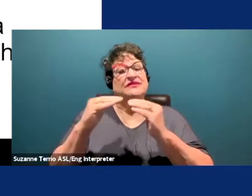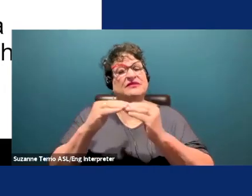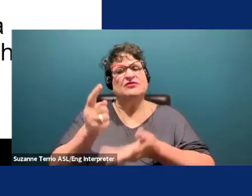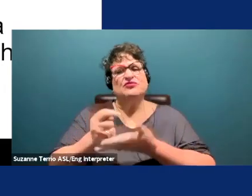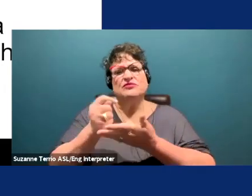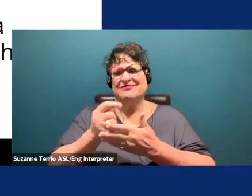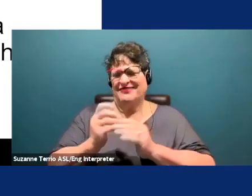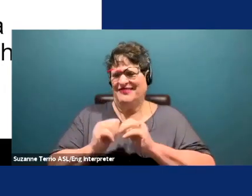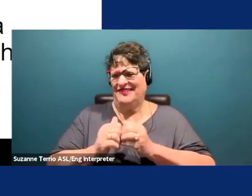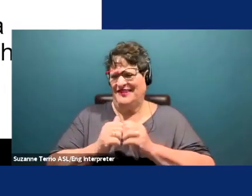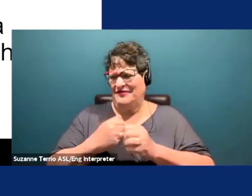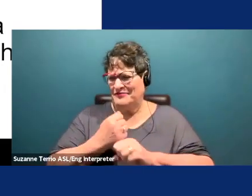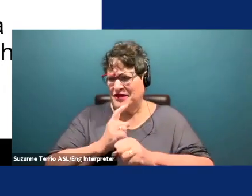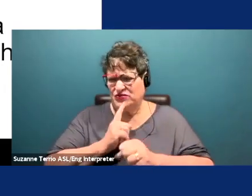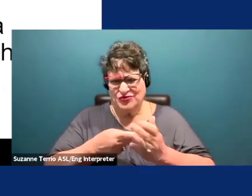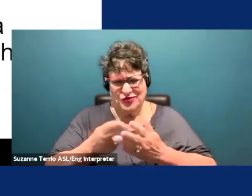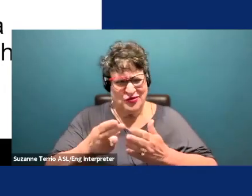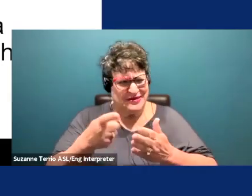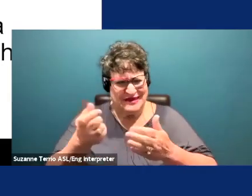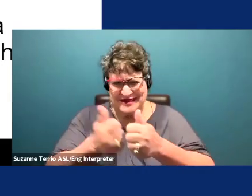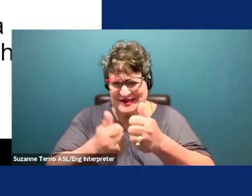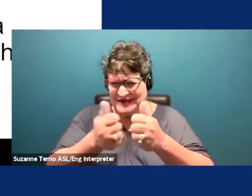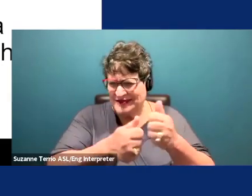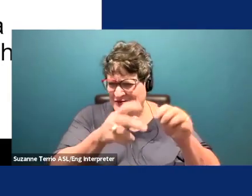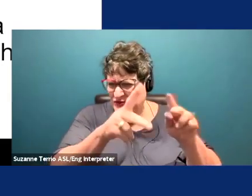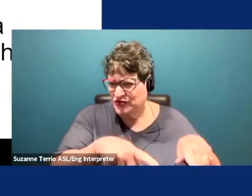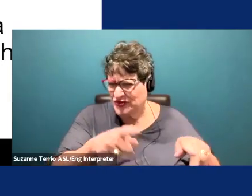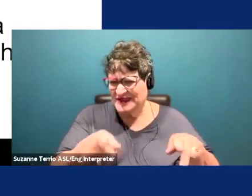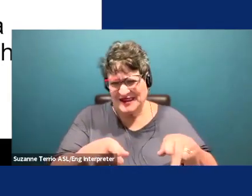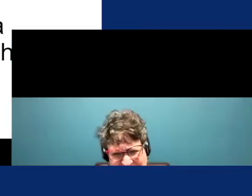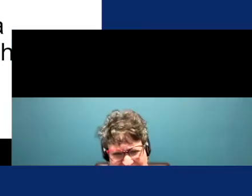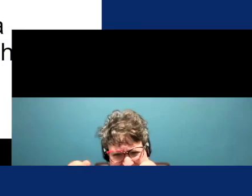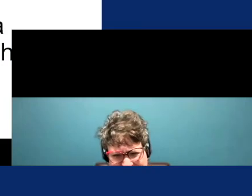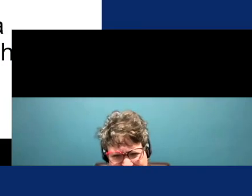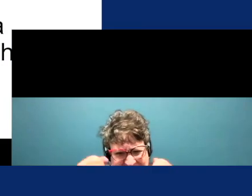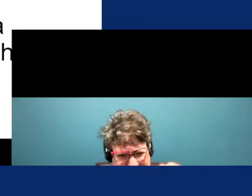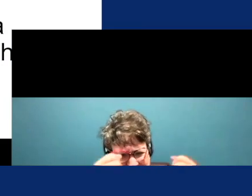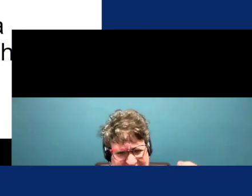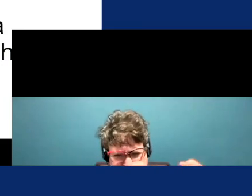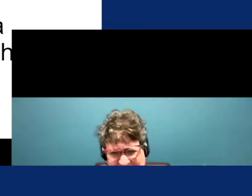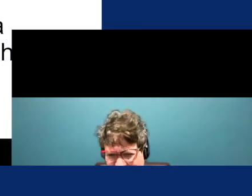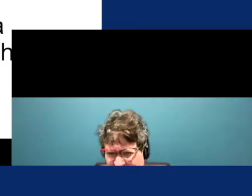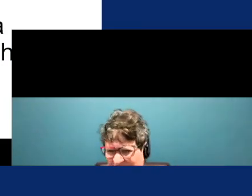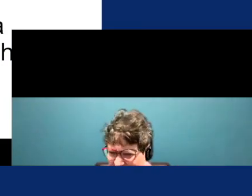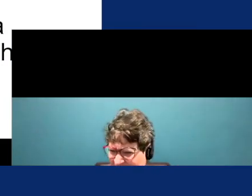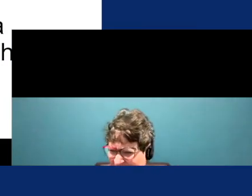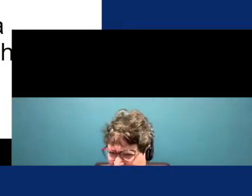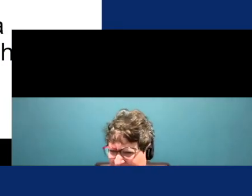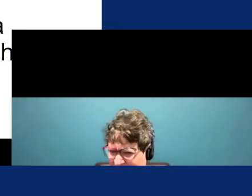each person is treated on a case by case basis based on the facts and the evidence in their life?